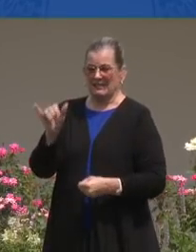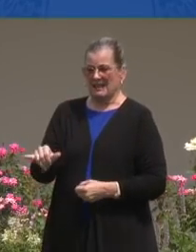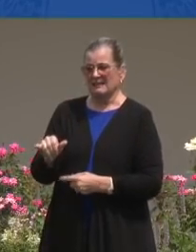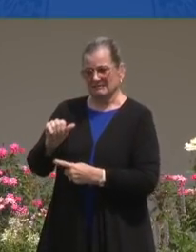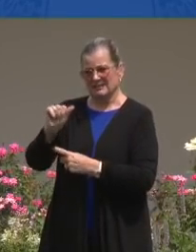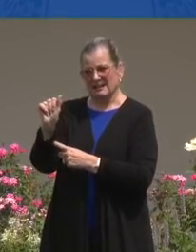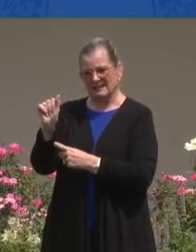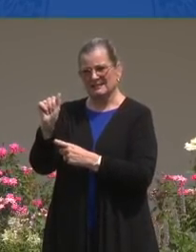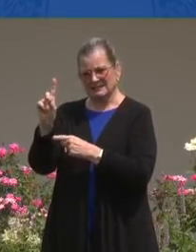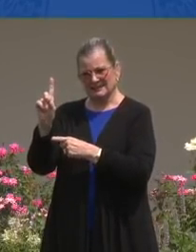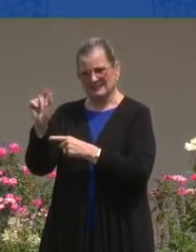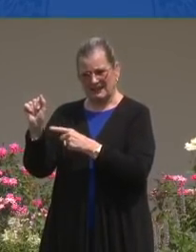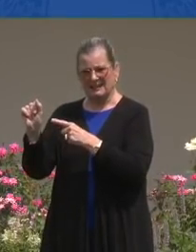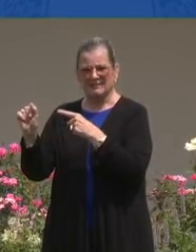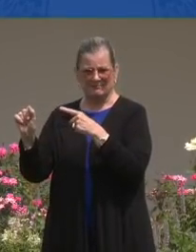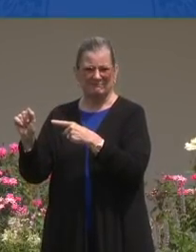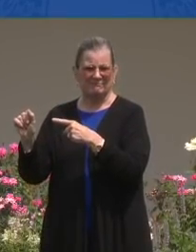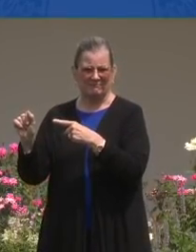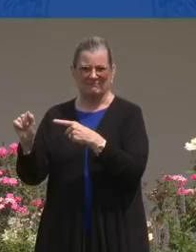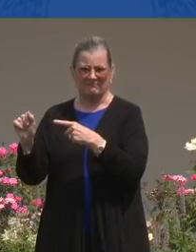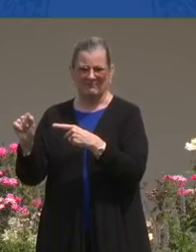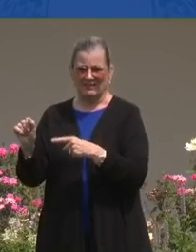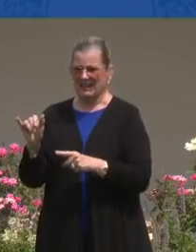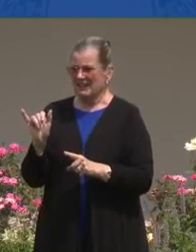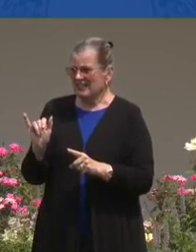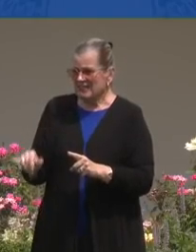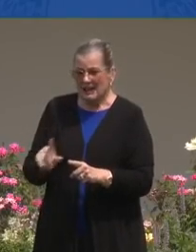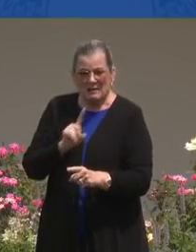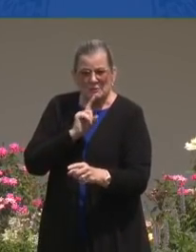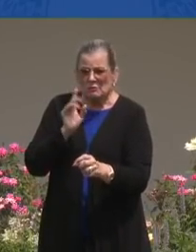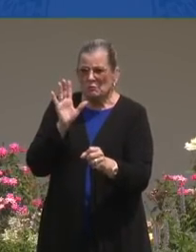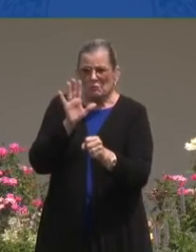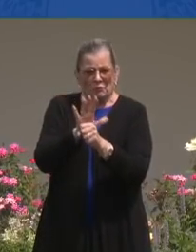and after all, the promise of America.